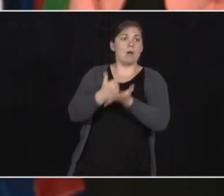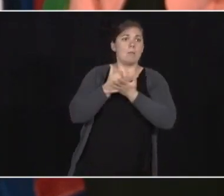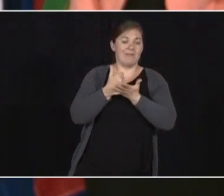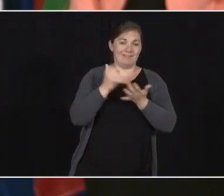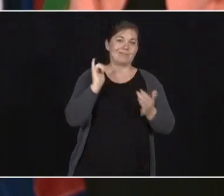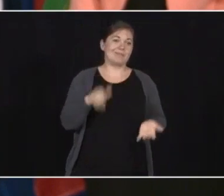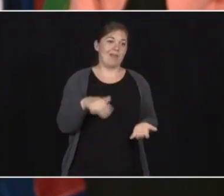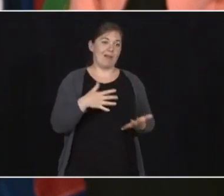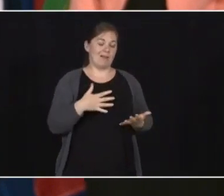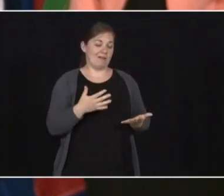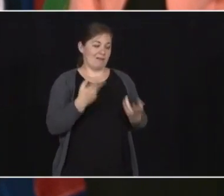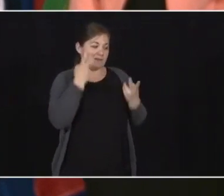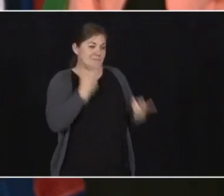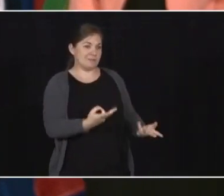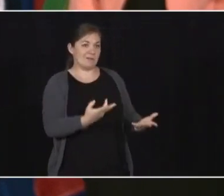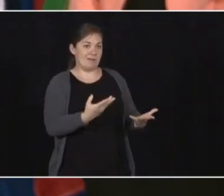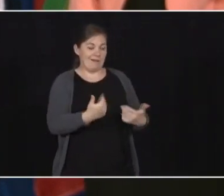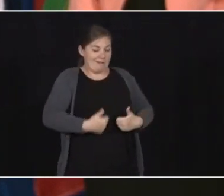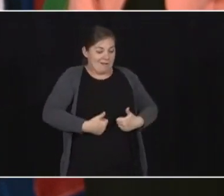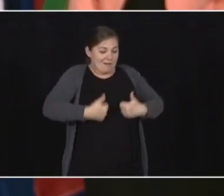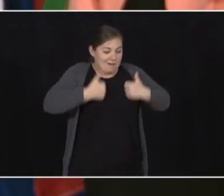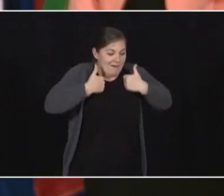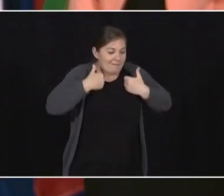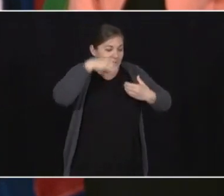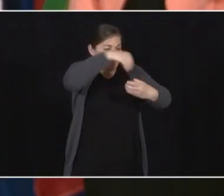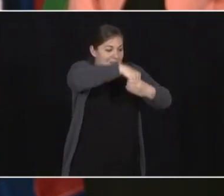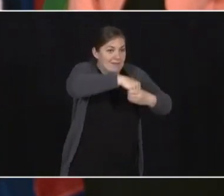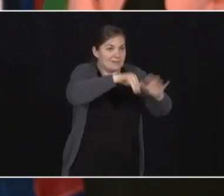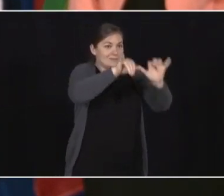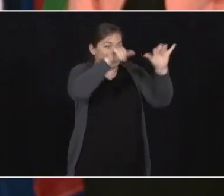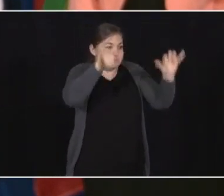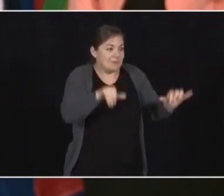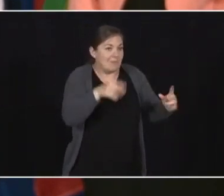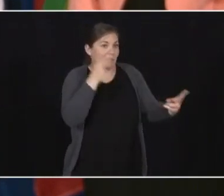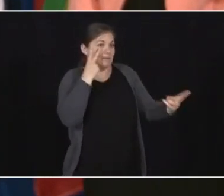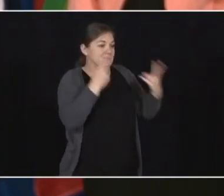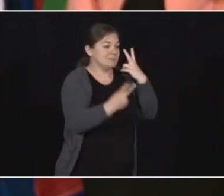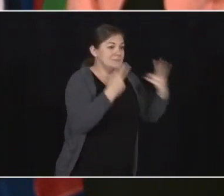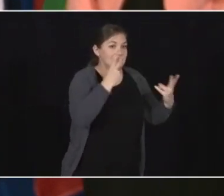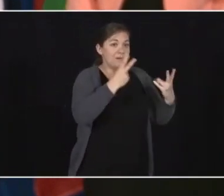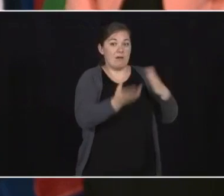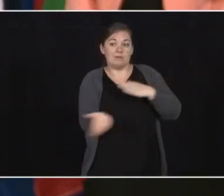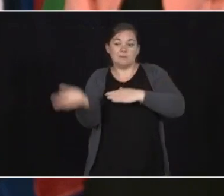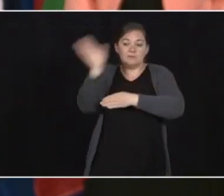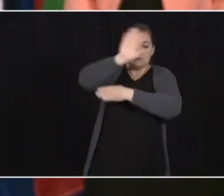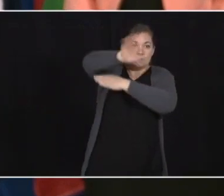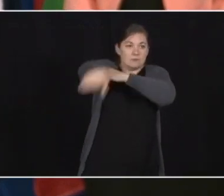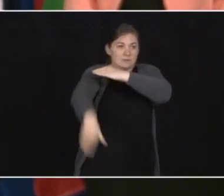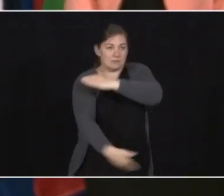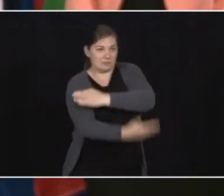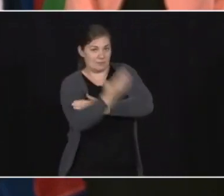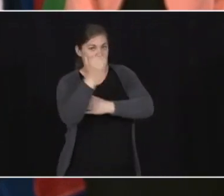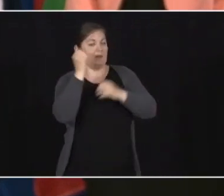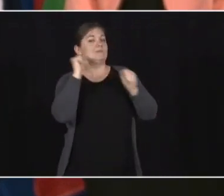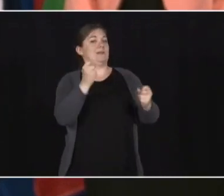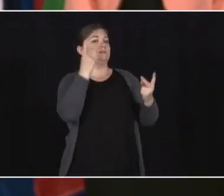got I was there but we had no one to get him back in bed. That's when you find out there are cracks in the